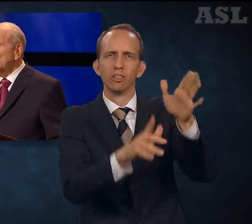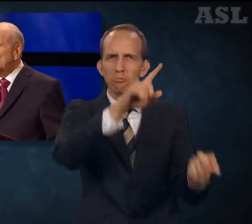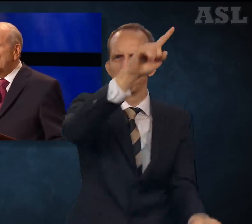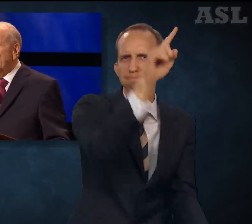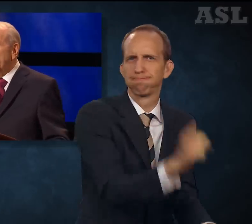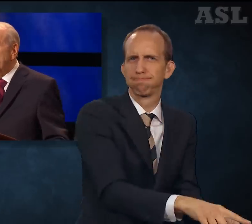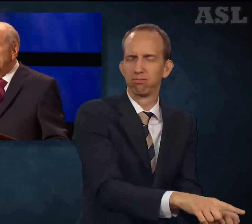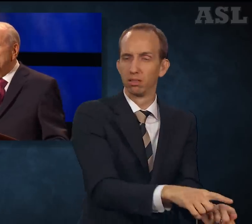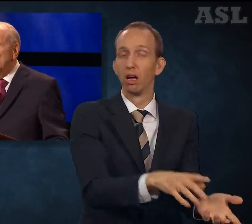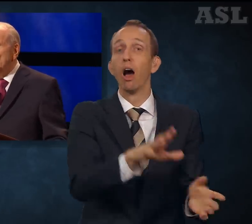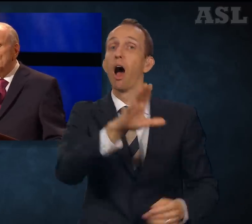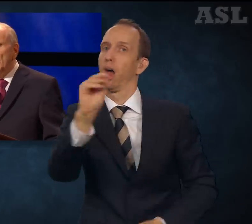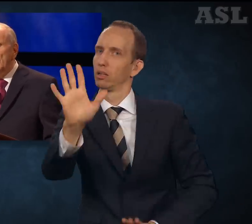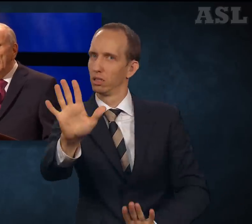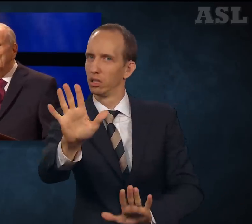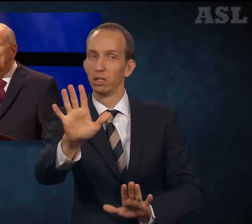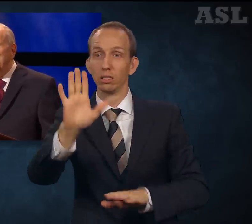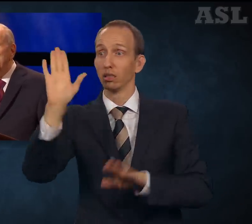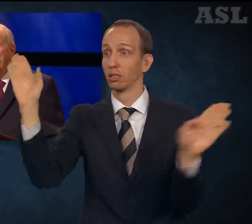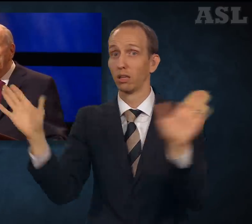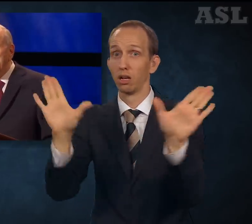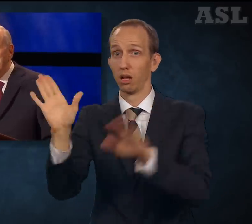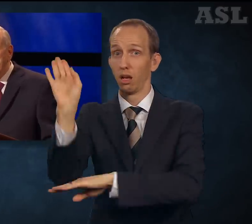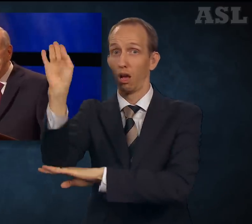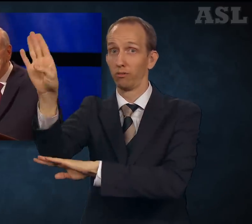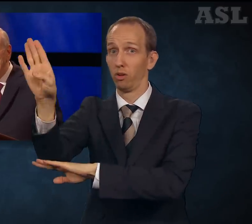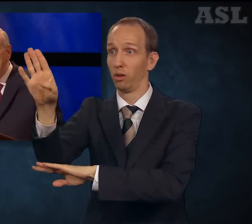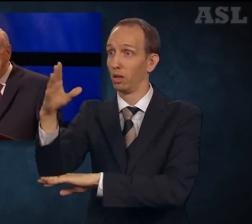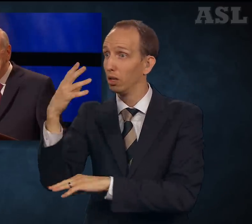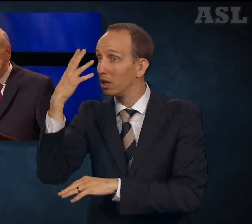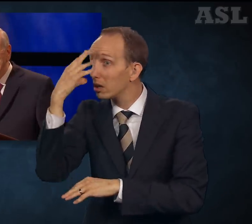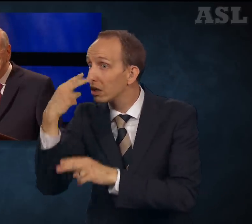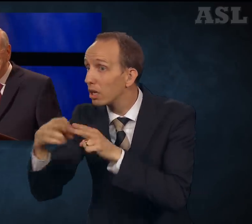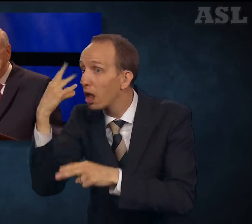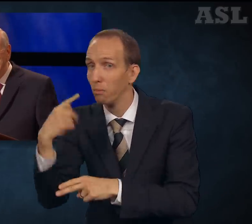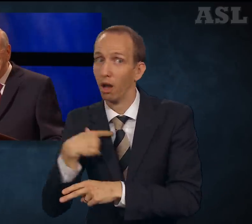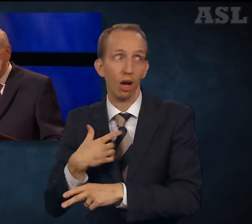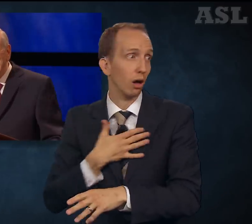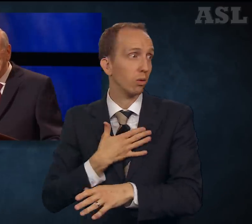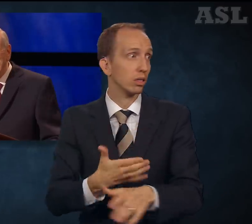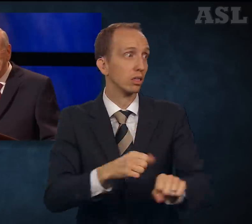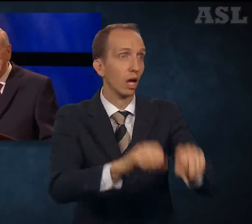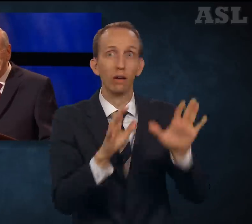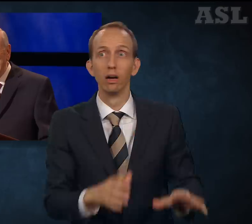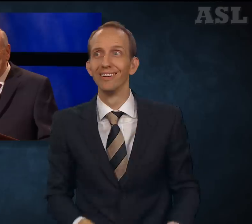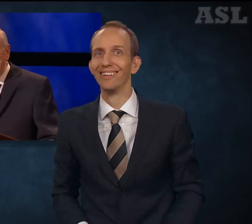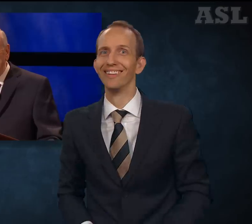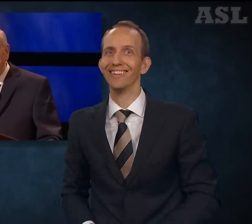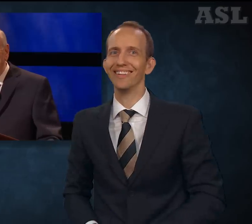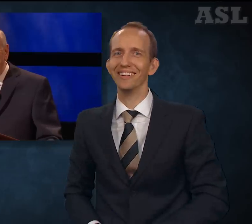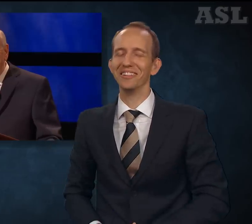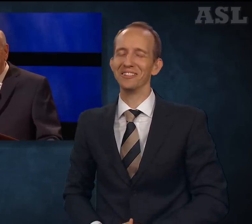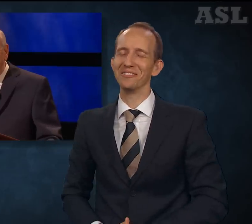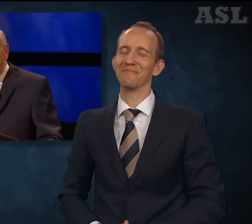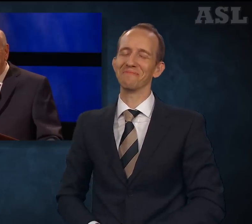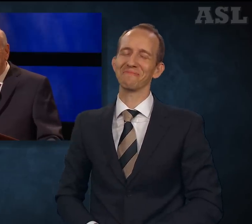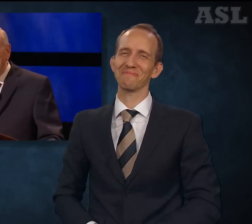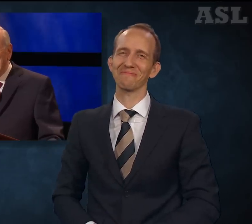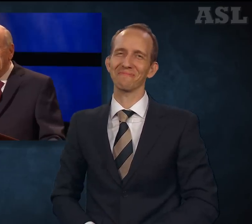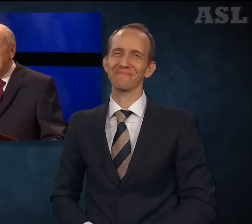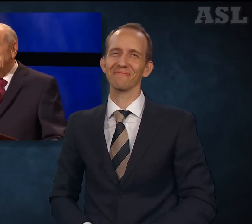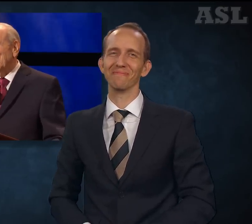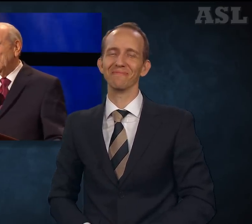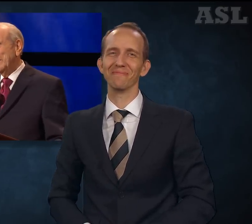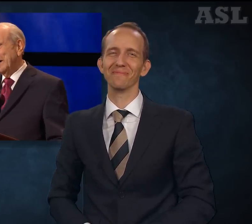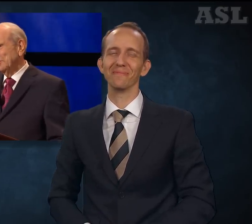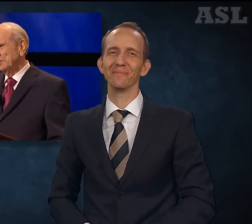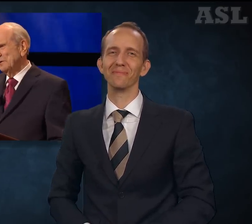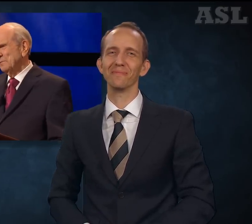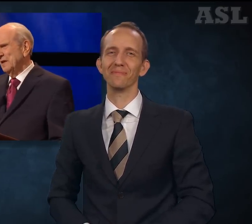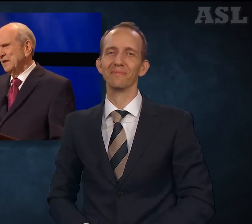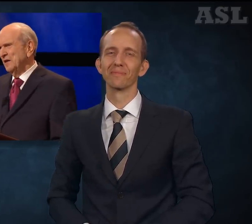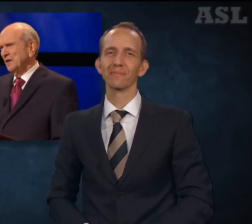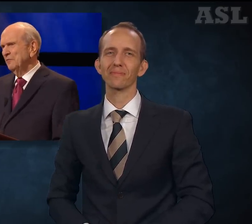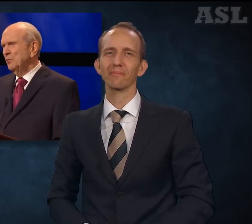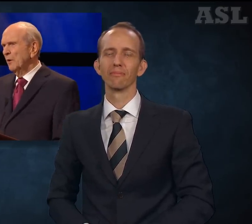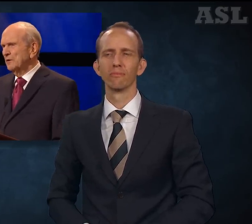I'D [EVEN] BE WILLING TO